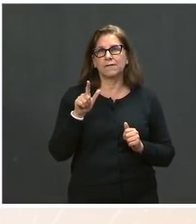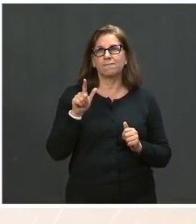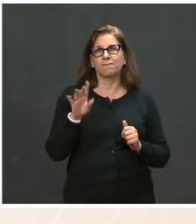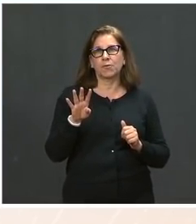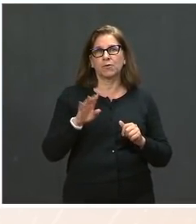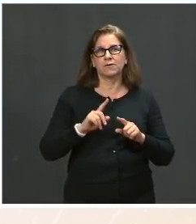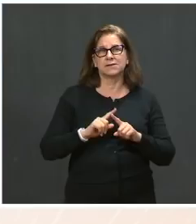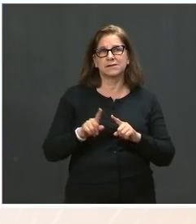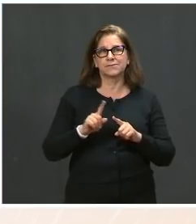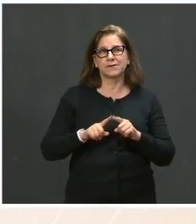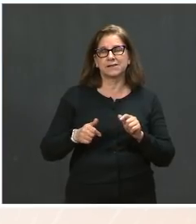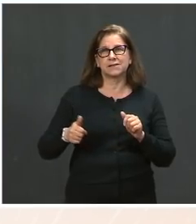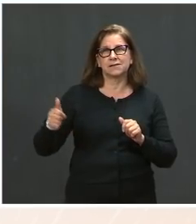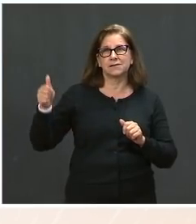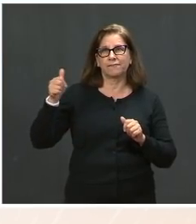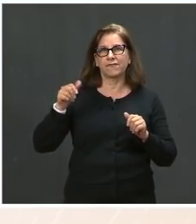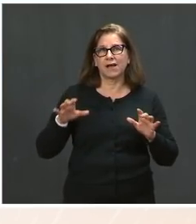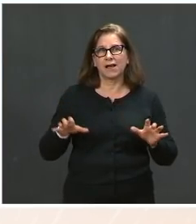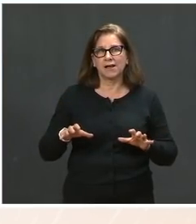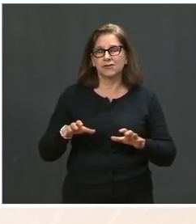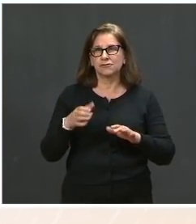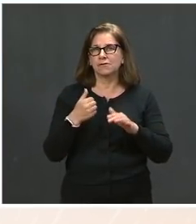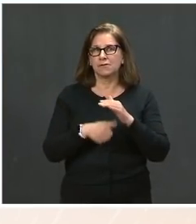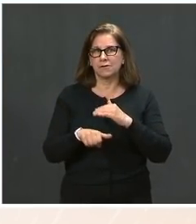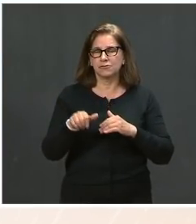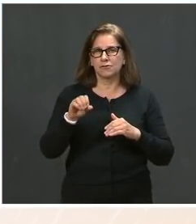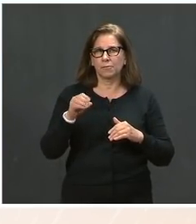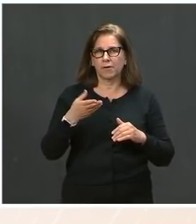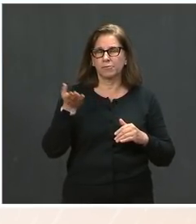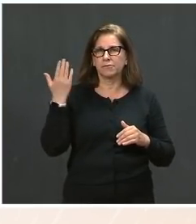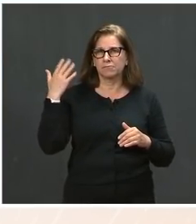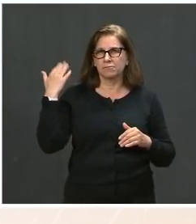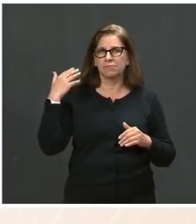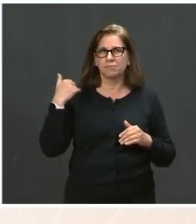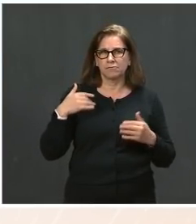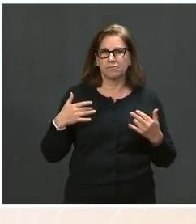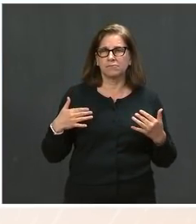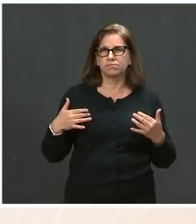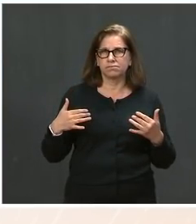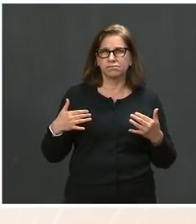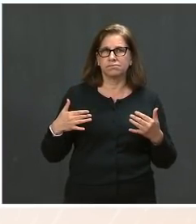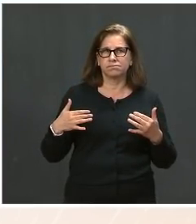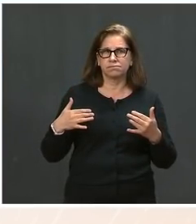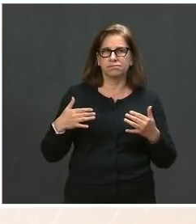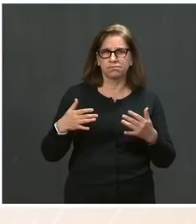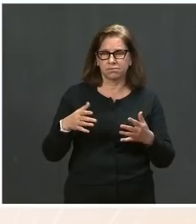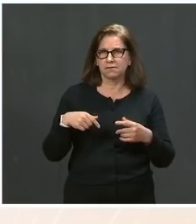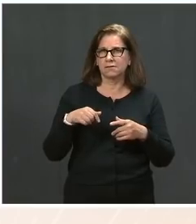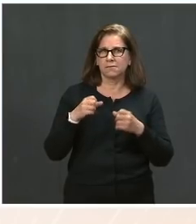and he fully recognizes that the only way to put in place permanent, long-term measures to keep our children,